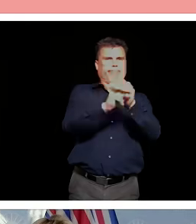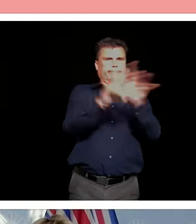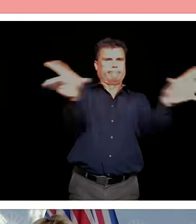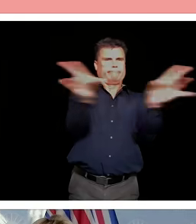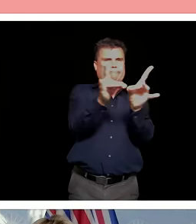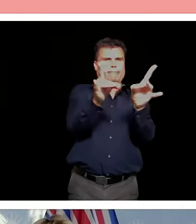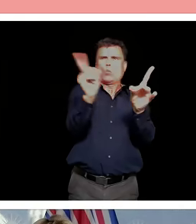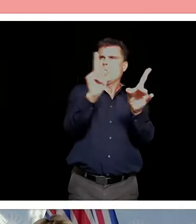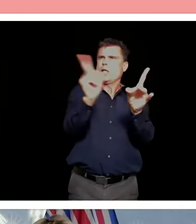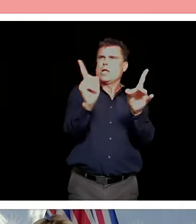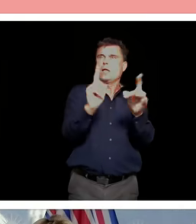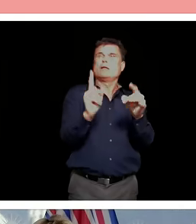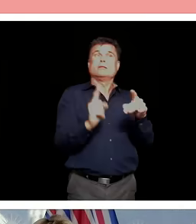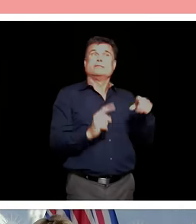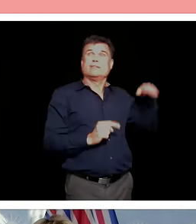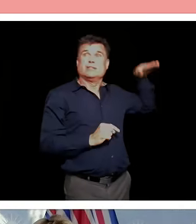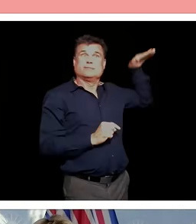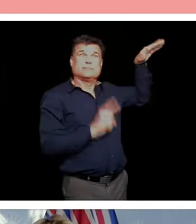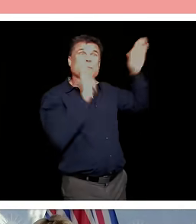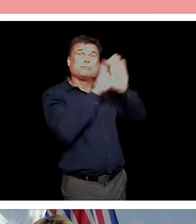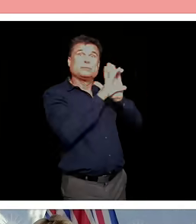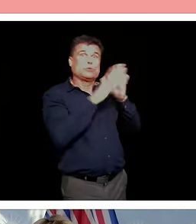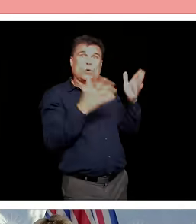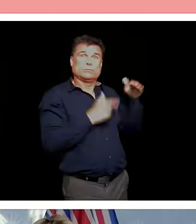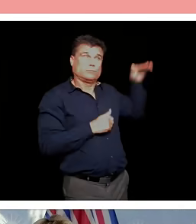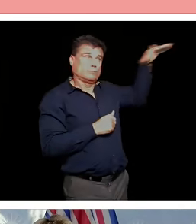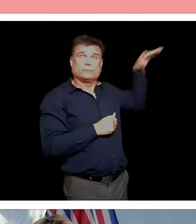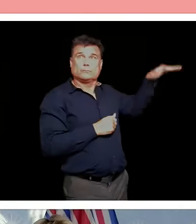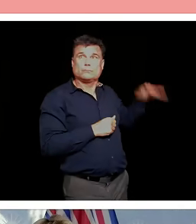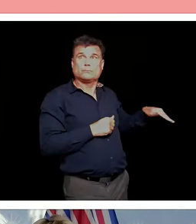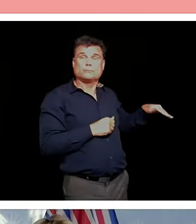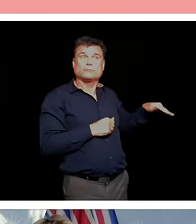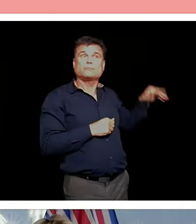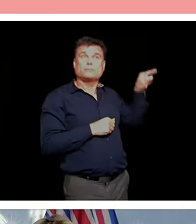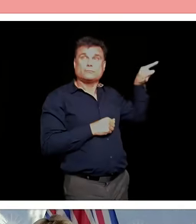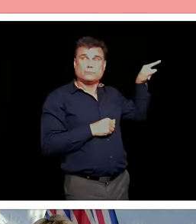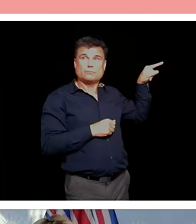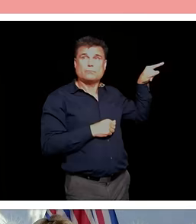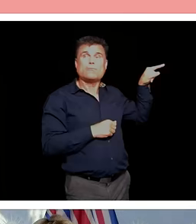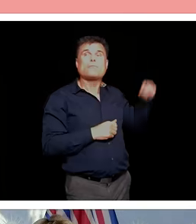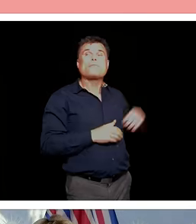Thank you very much and good afternoon. I will start by reviewing the update of